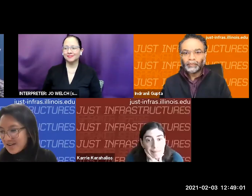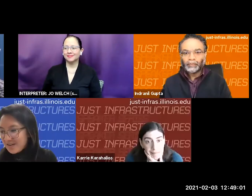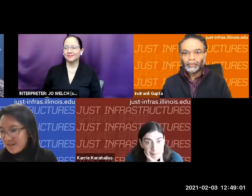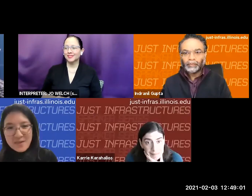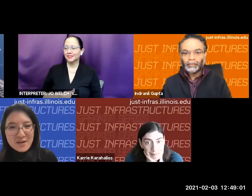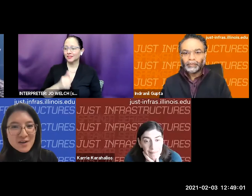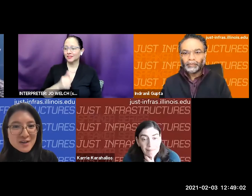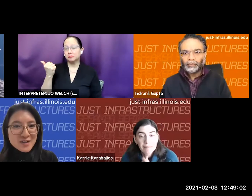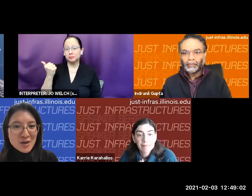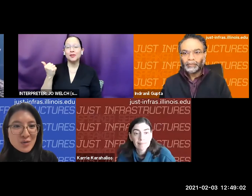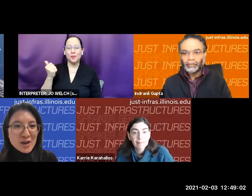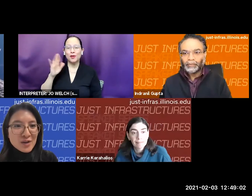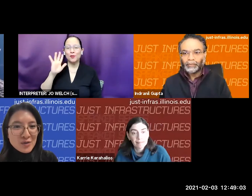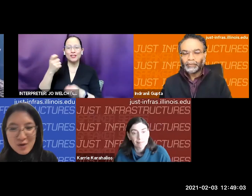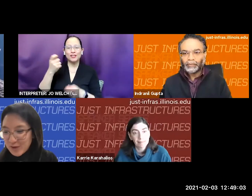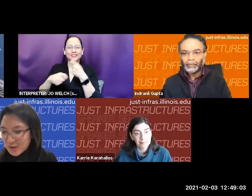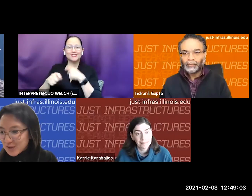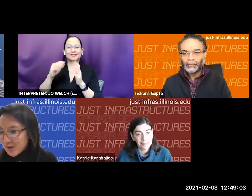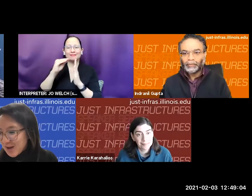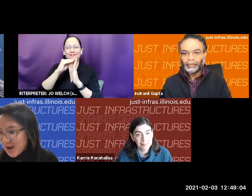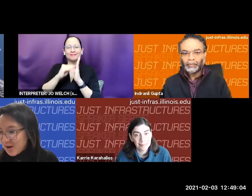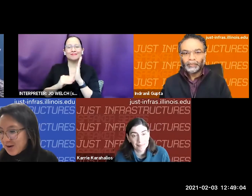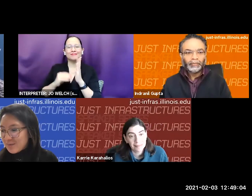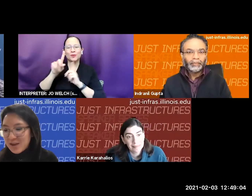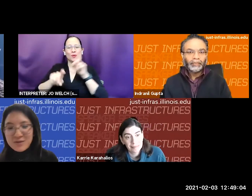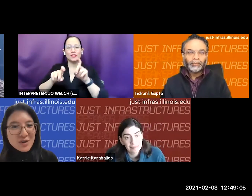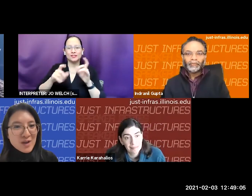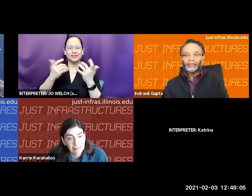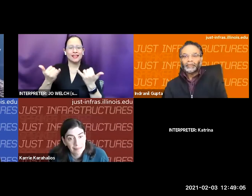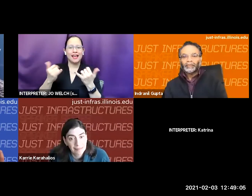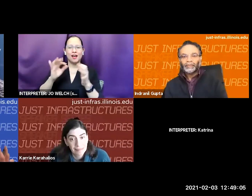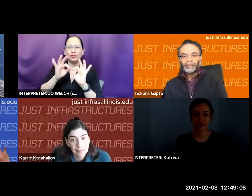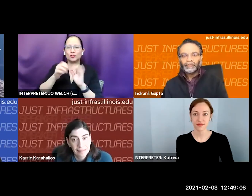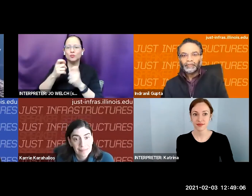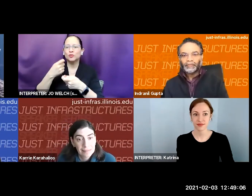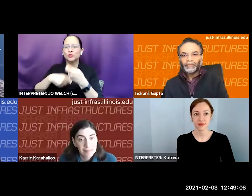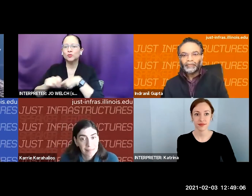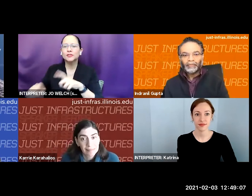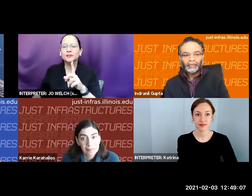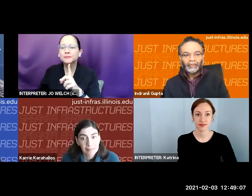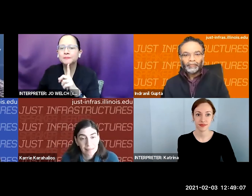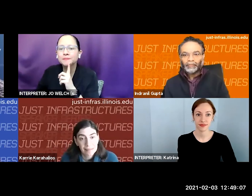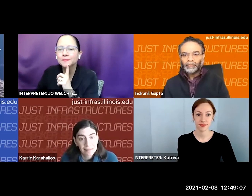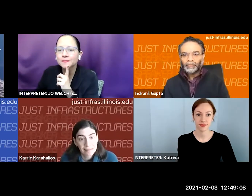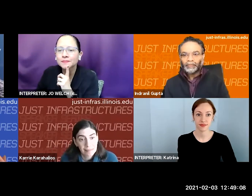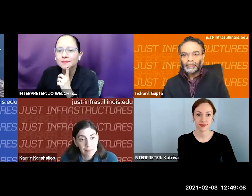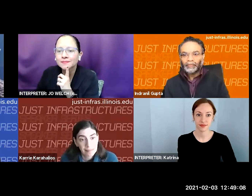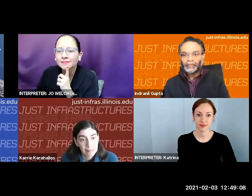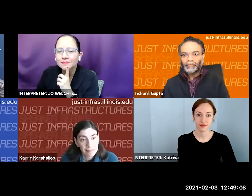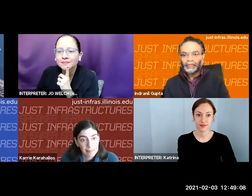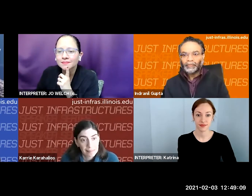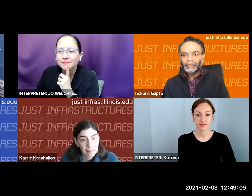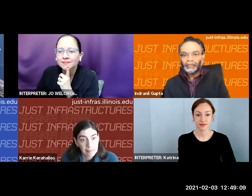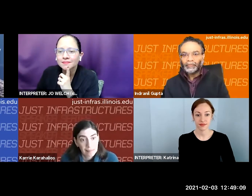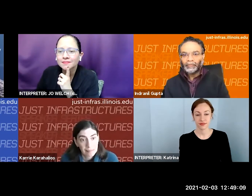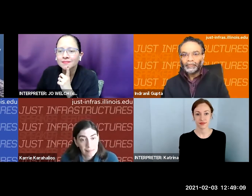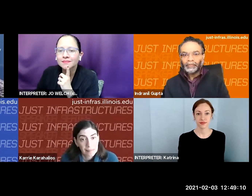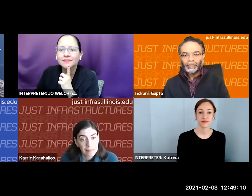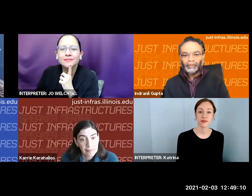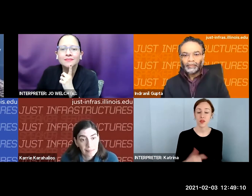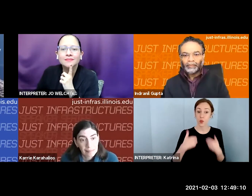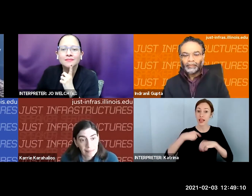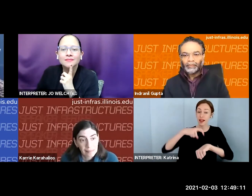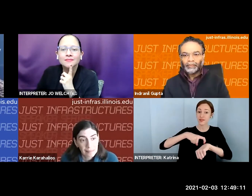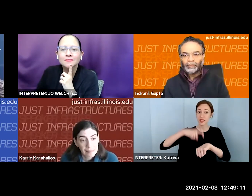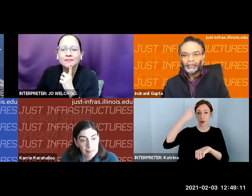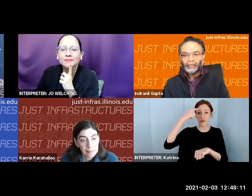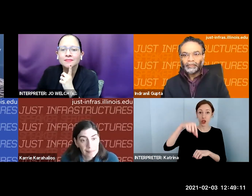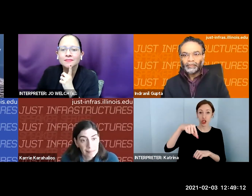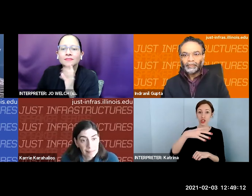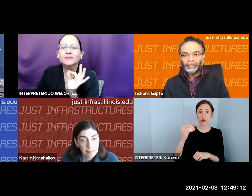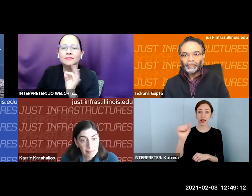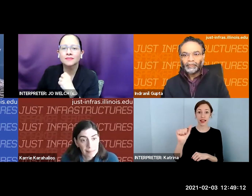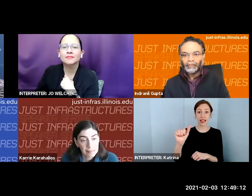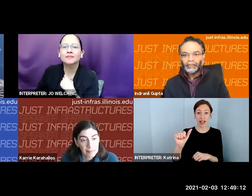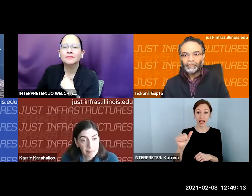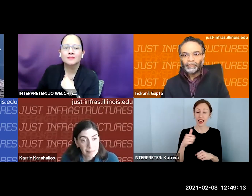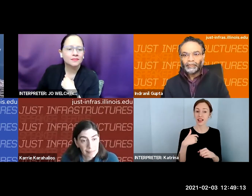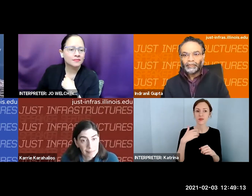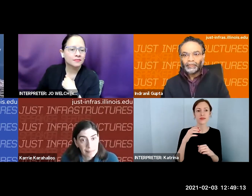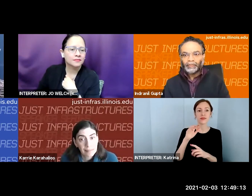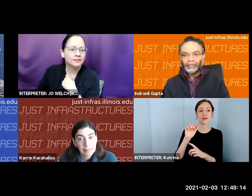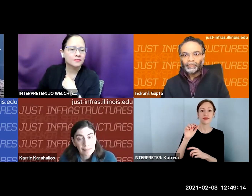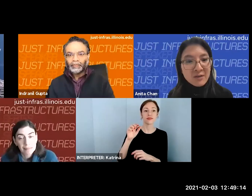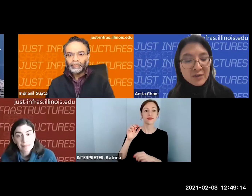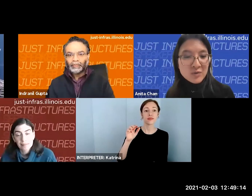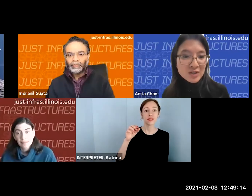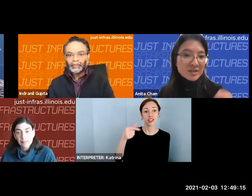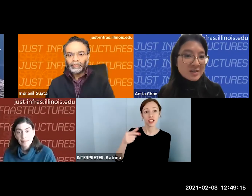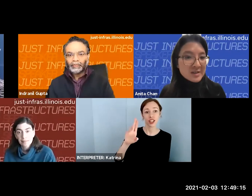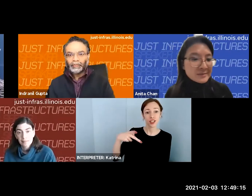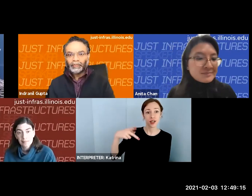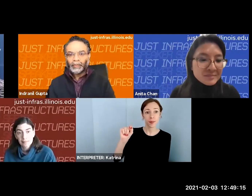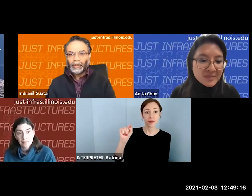There is a great queue of questions right now, thank you john we have time for some q amp a, and you can send us your questions in the q amp a box indie Gupta is going to be moderating this questions, and he's going to read aloud our first questions.